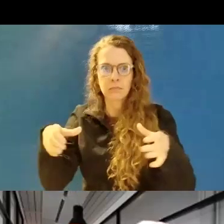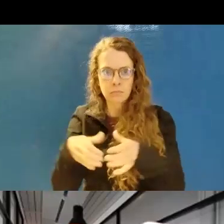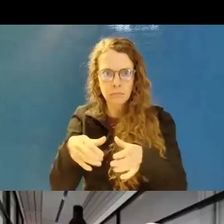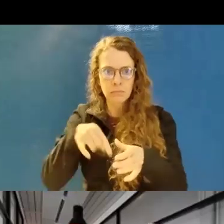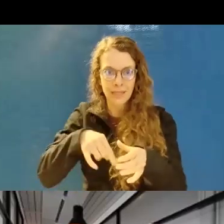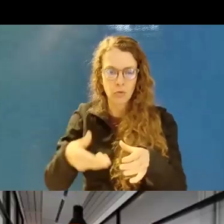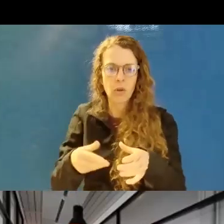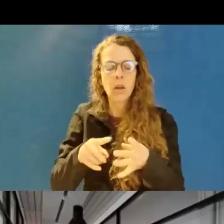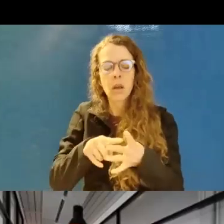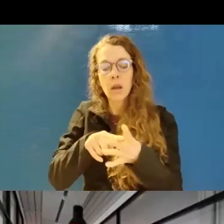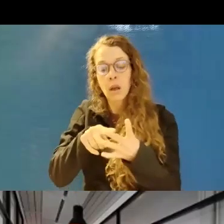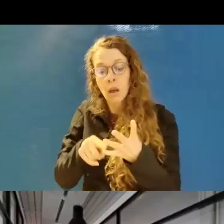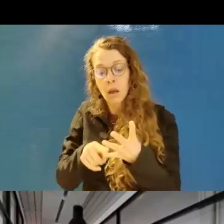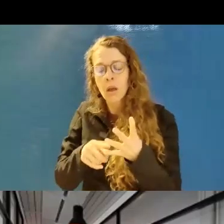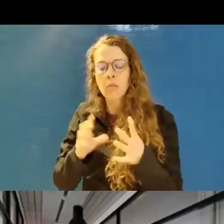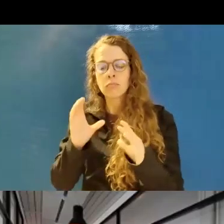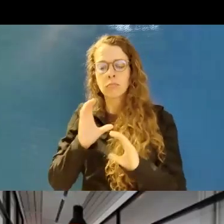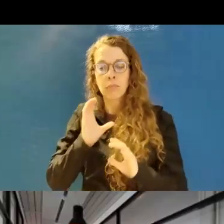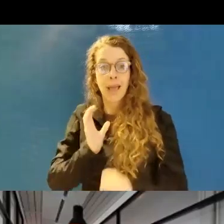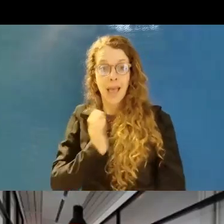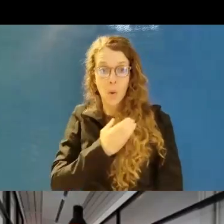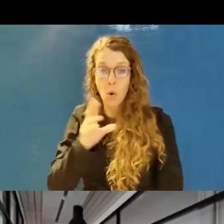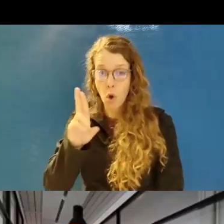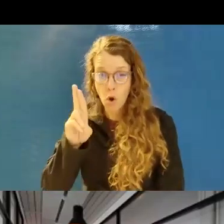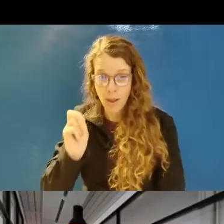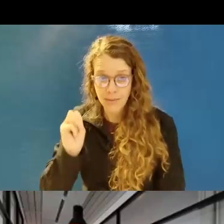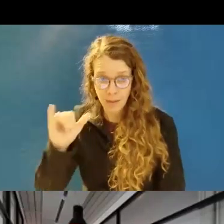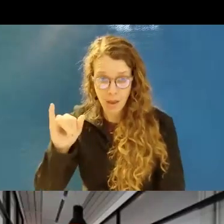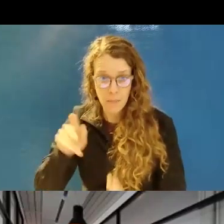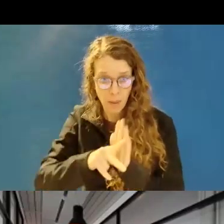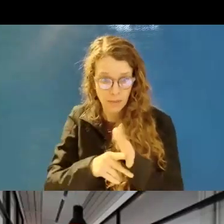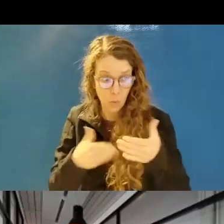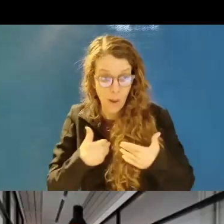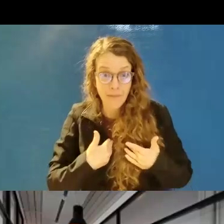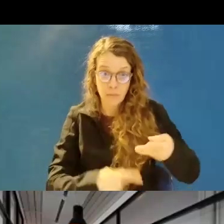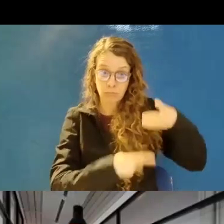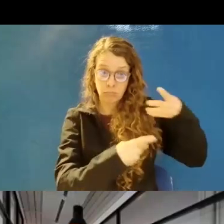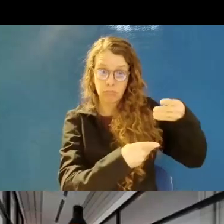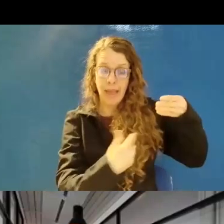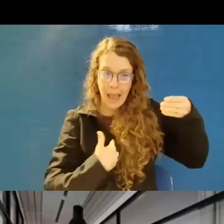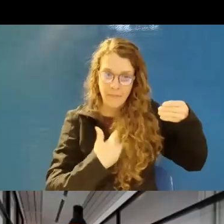first and foremost, they're looking at our RSI policy. Okay. So we so we have listed, you know, what